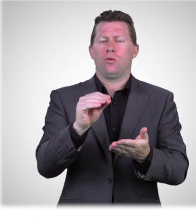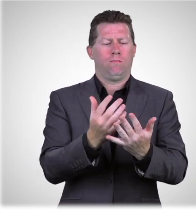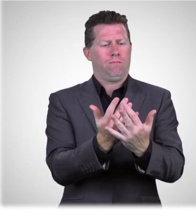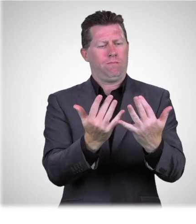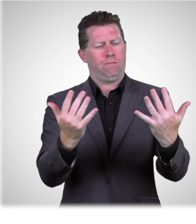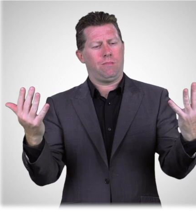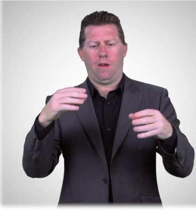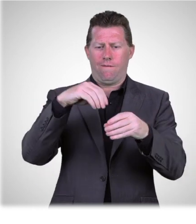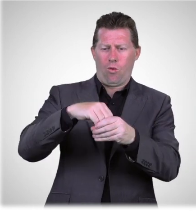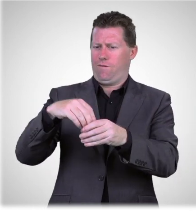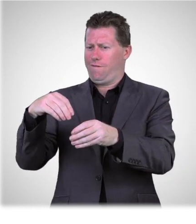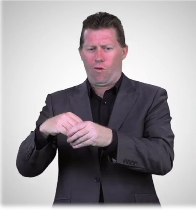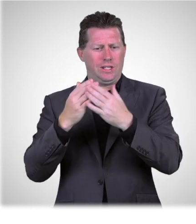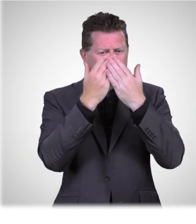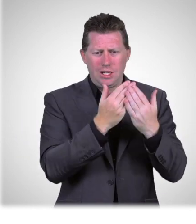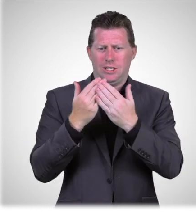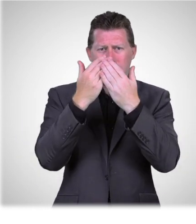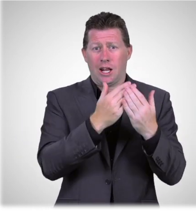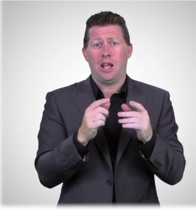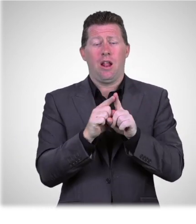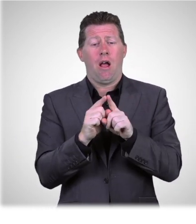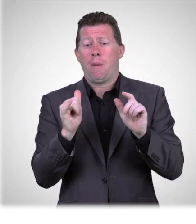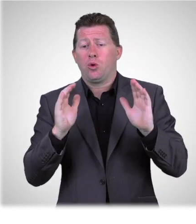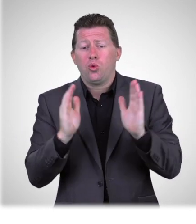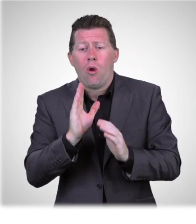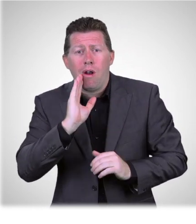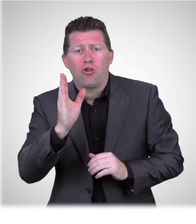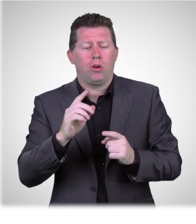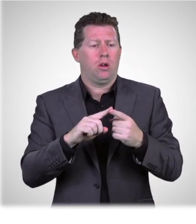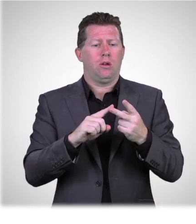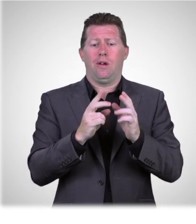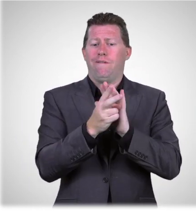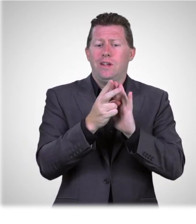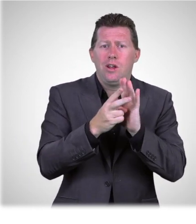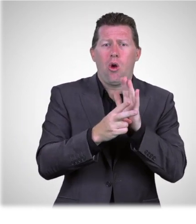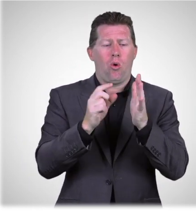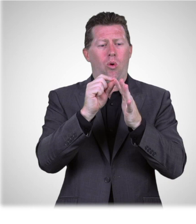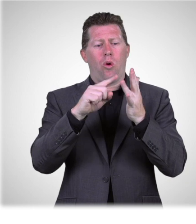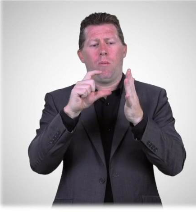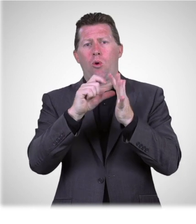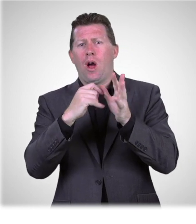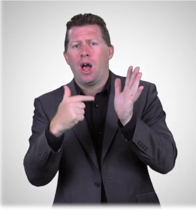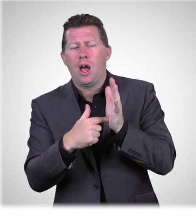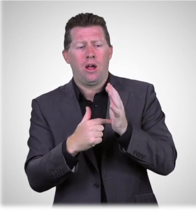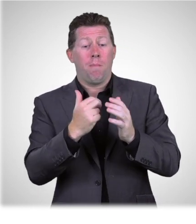engage with the content, such as mini lectures, videos, podcasts, images, group discussions,